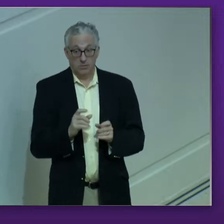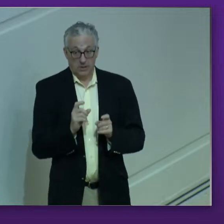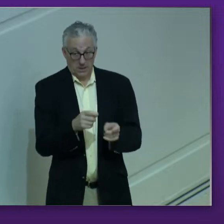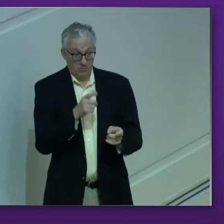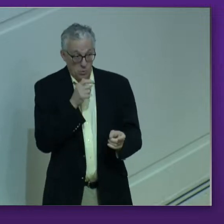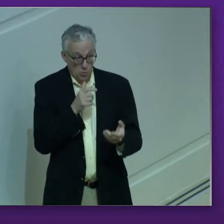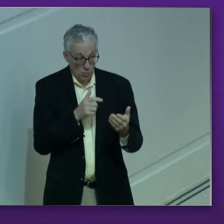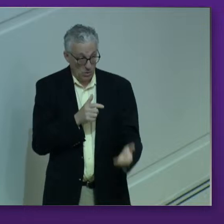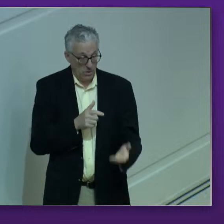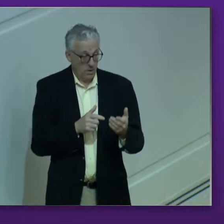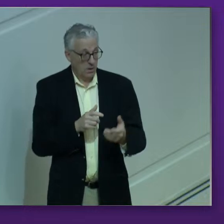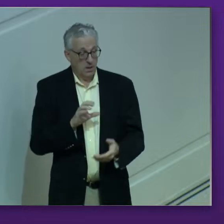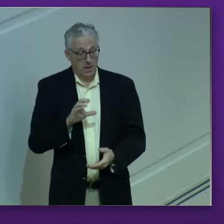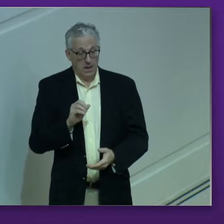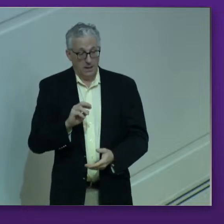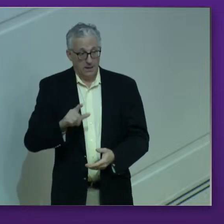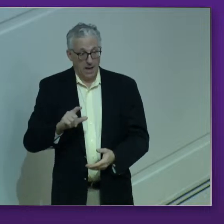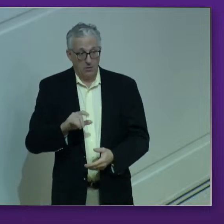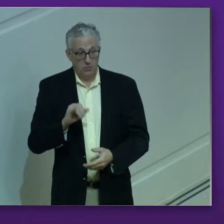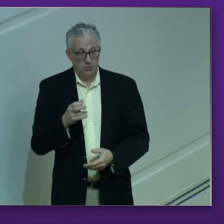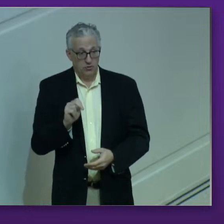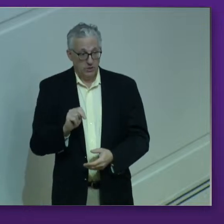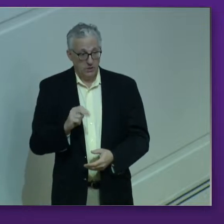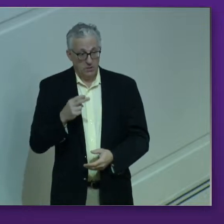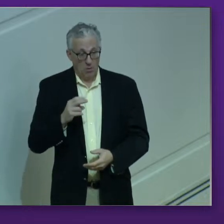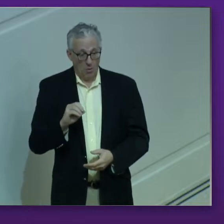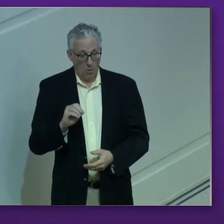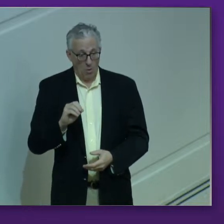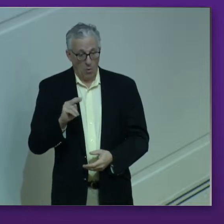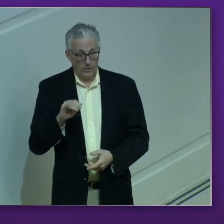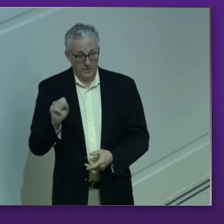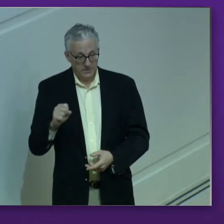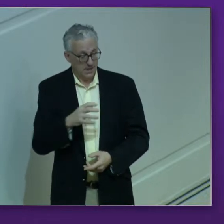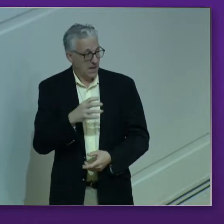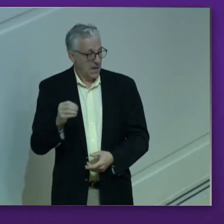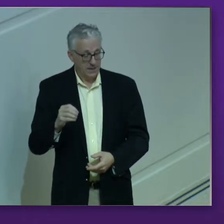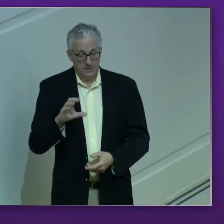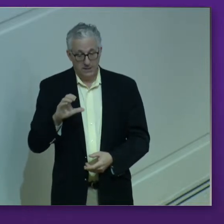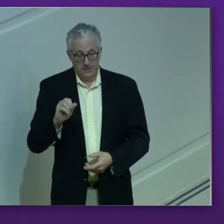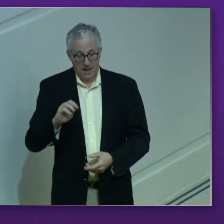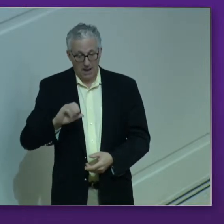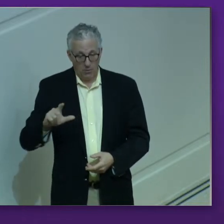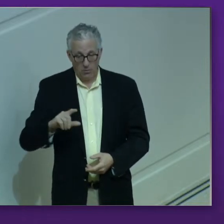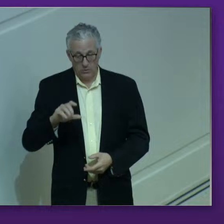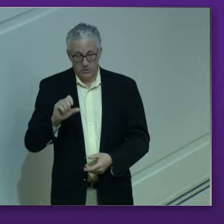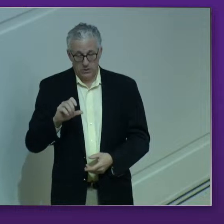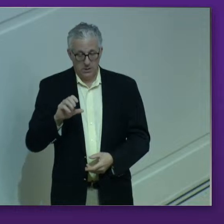PROJECT HAS DEMONSTRATED SUCCESS INENHANCING STUDENT EMPLOYEE PROFESSIONAL